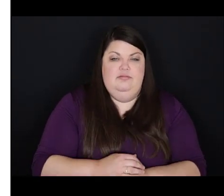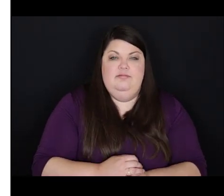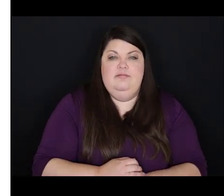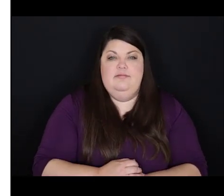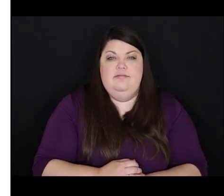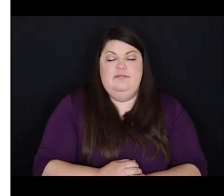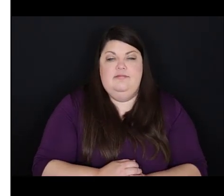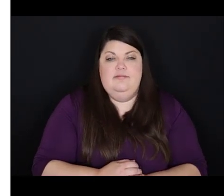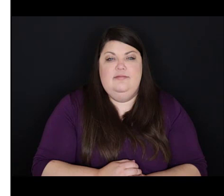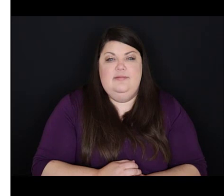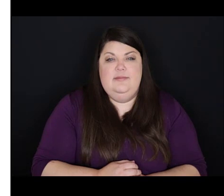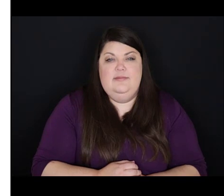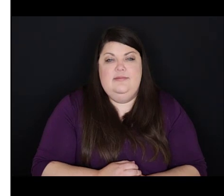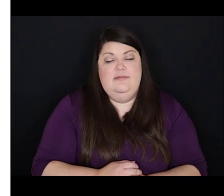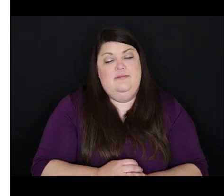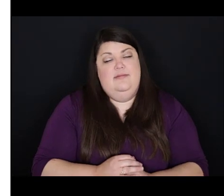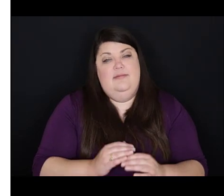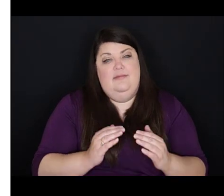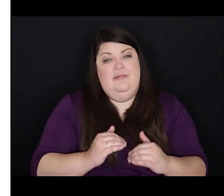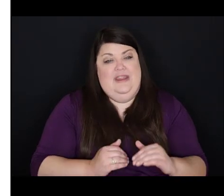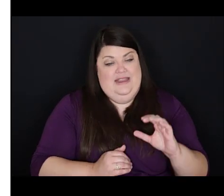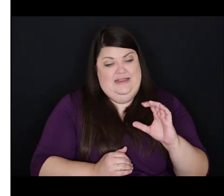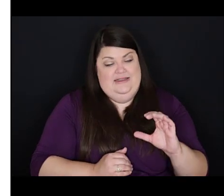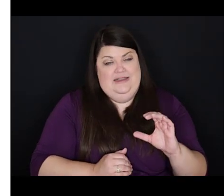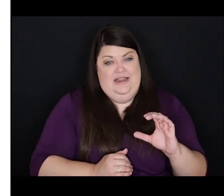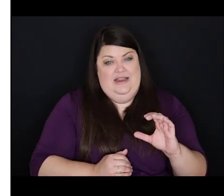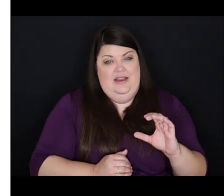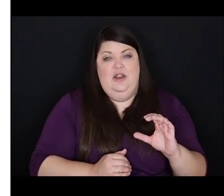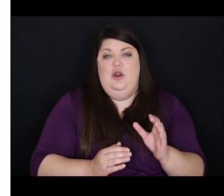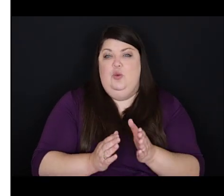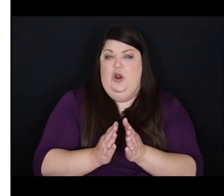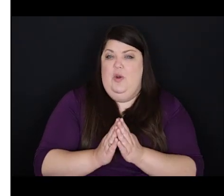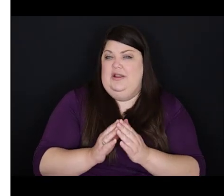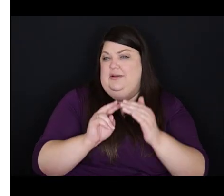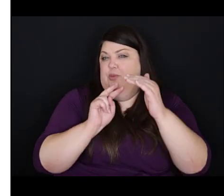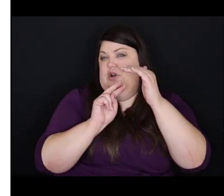(C) requests projections for these same personnel categories, by type,